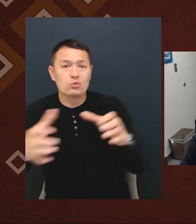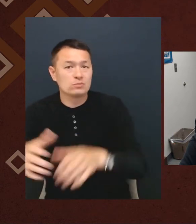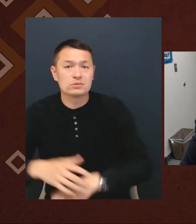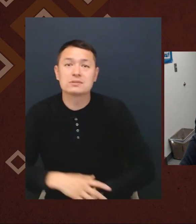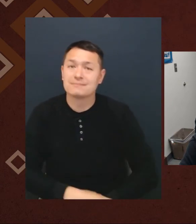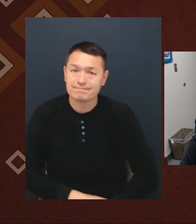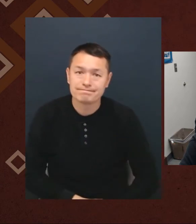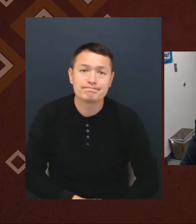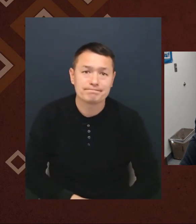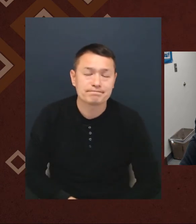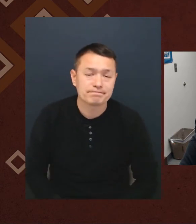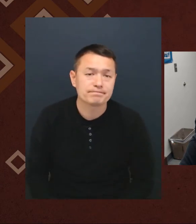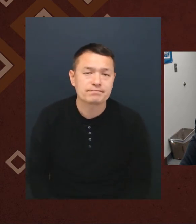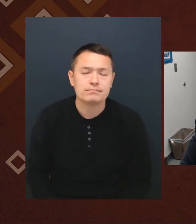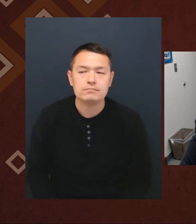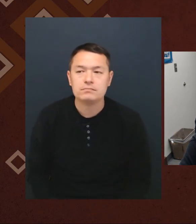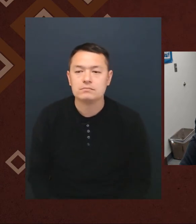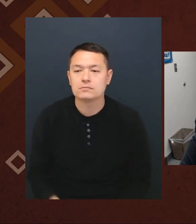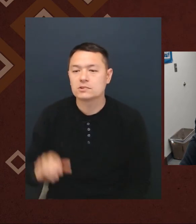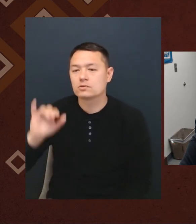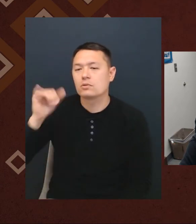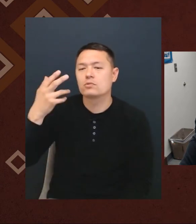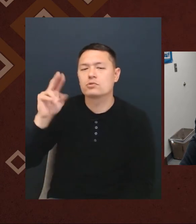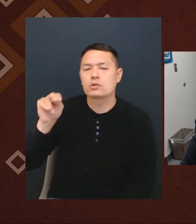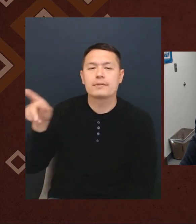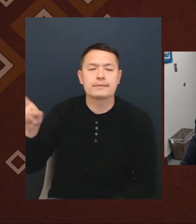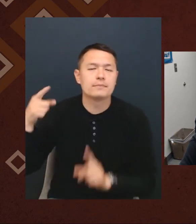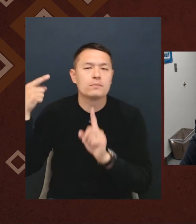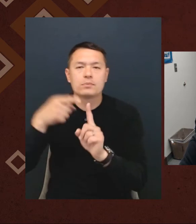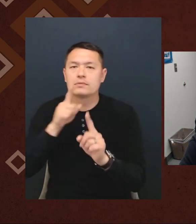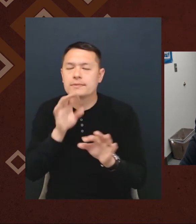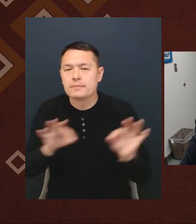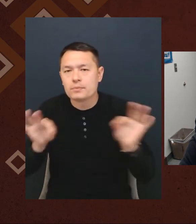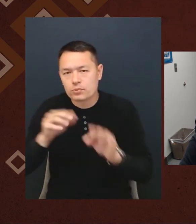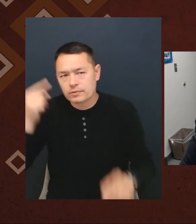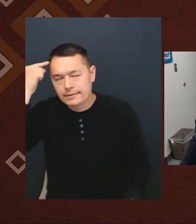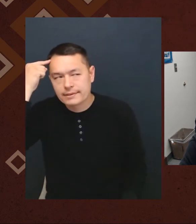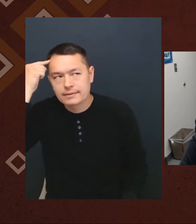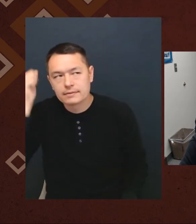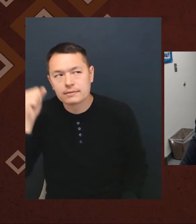you know. So to Tom's point, right. It's important to think about people as individuals